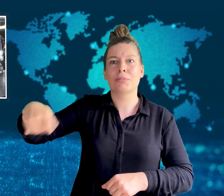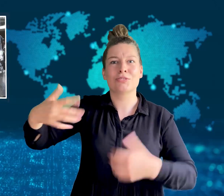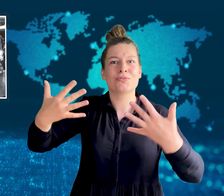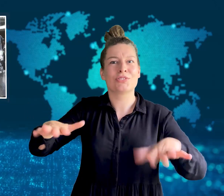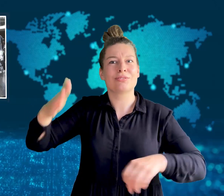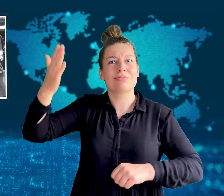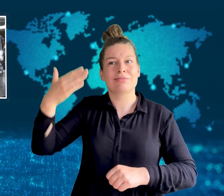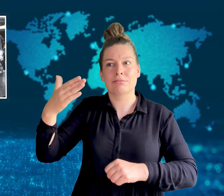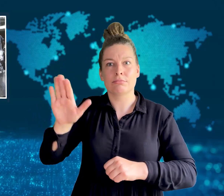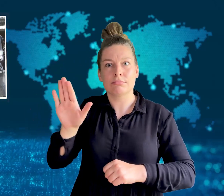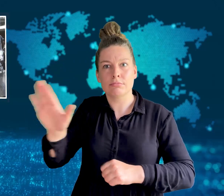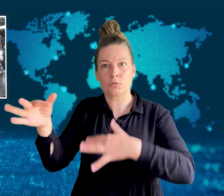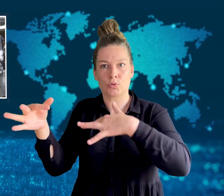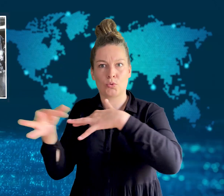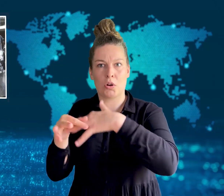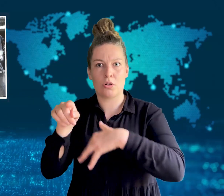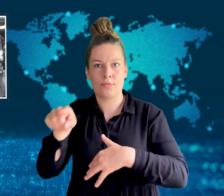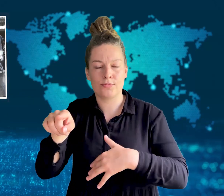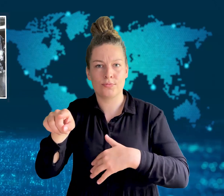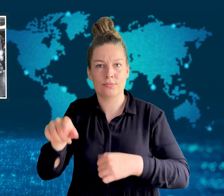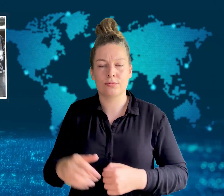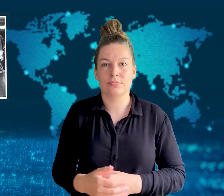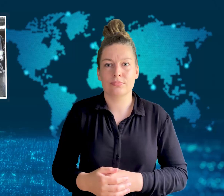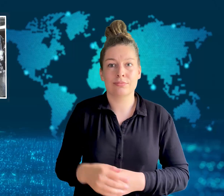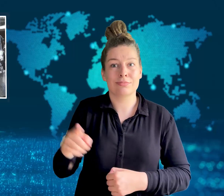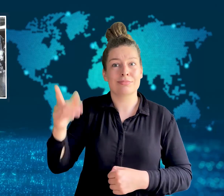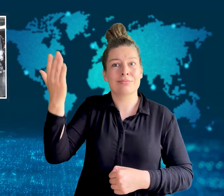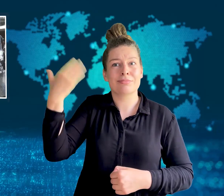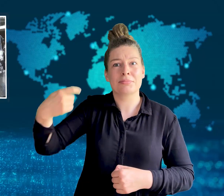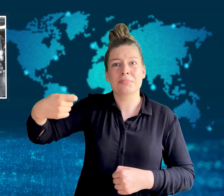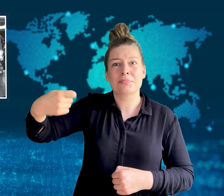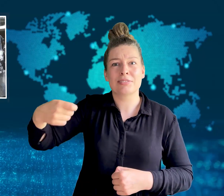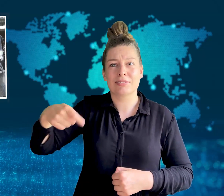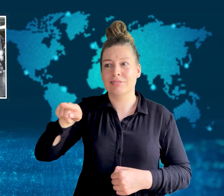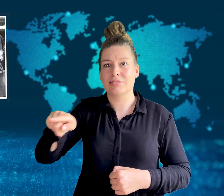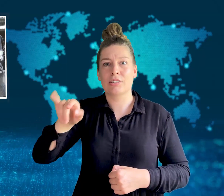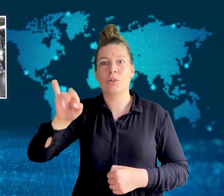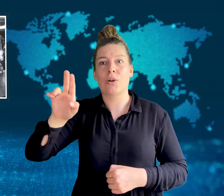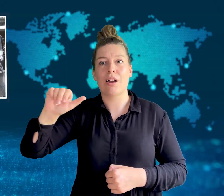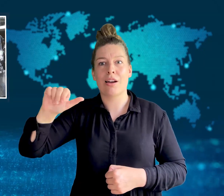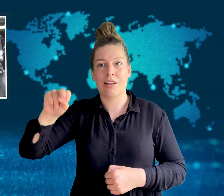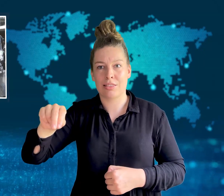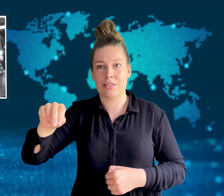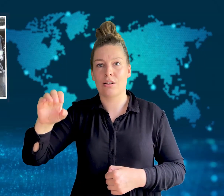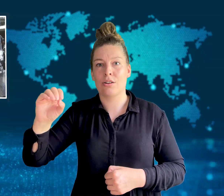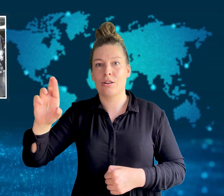a former Honduran President.